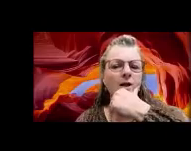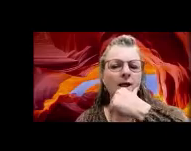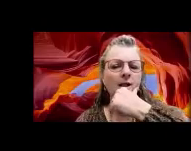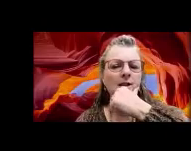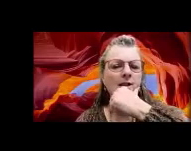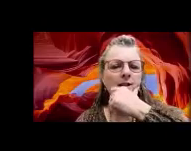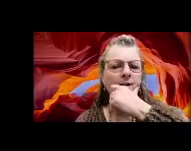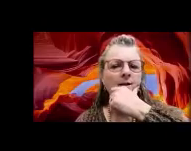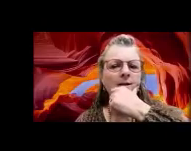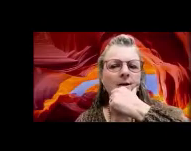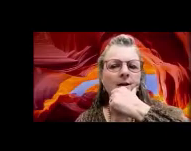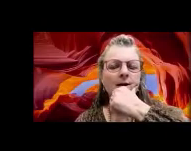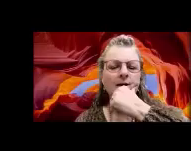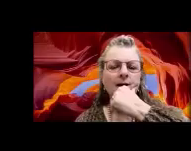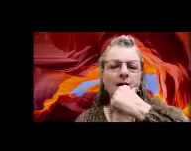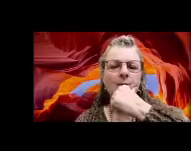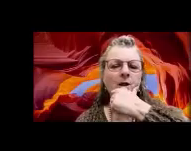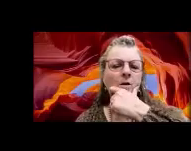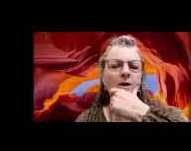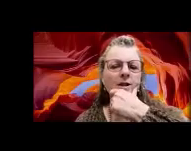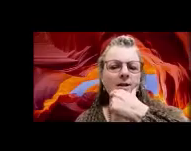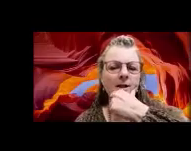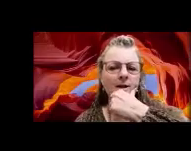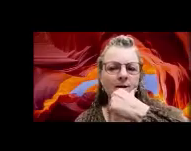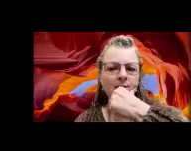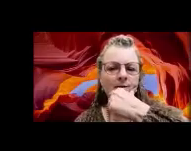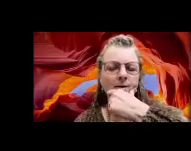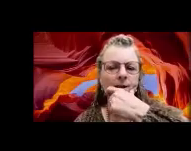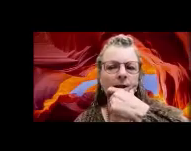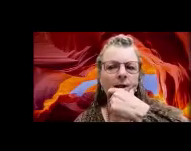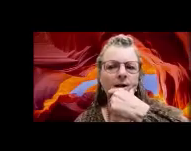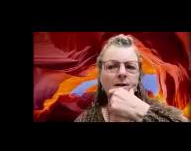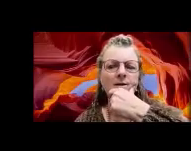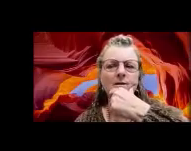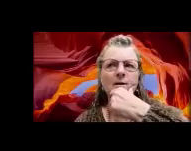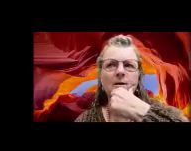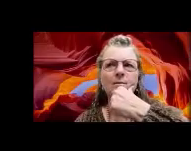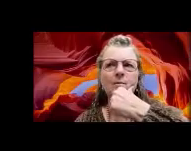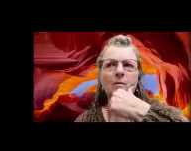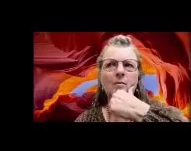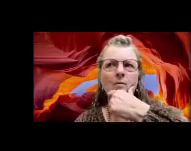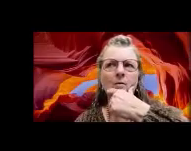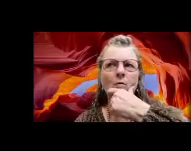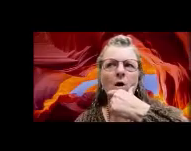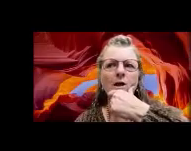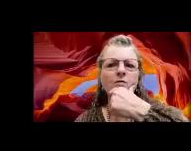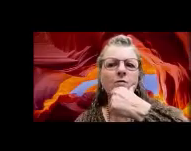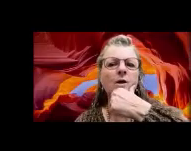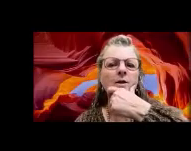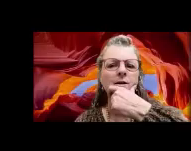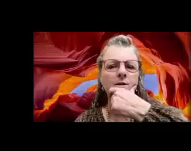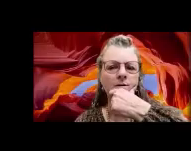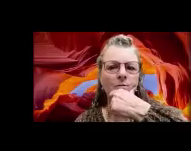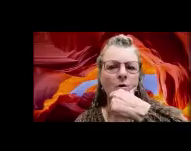likely to see, but know that it's there and watch for it more